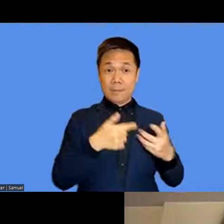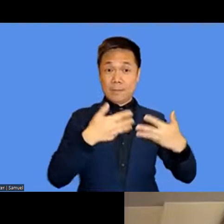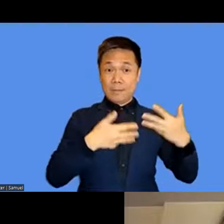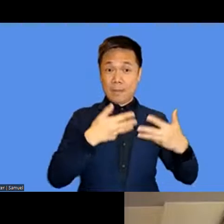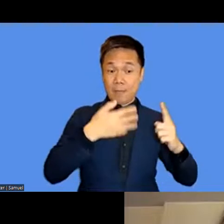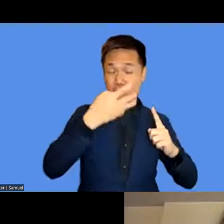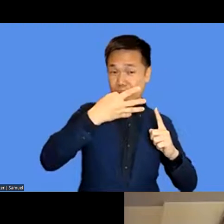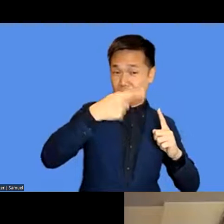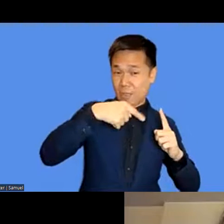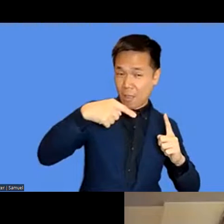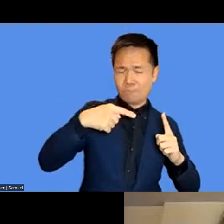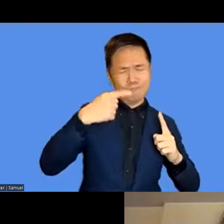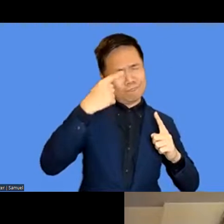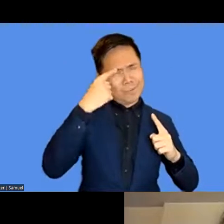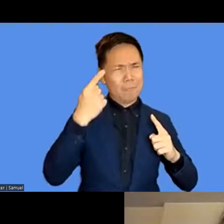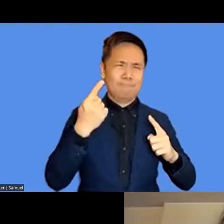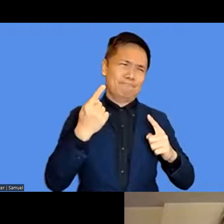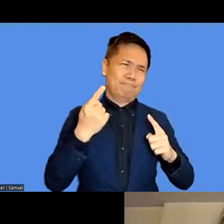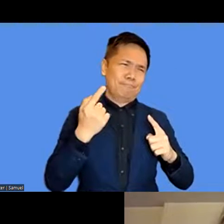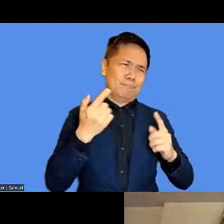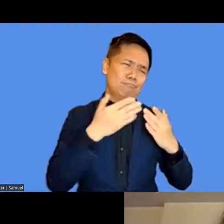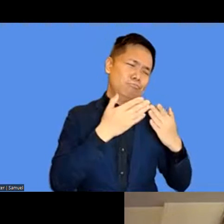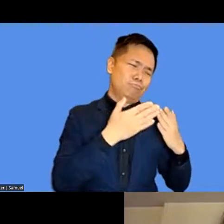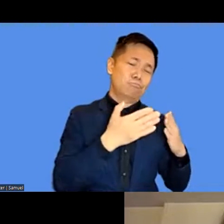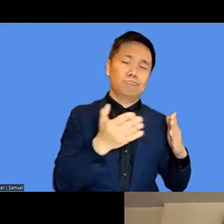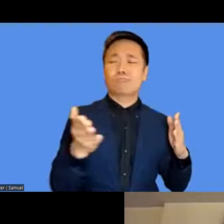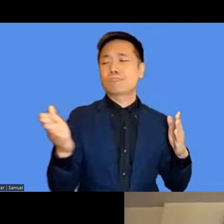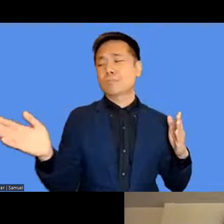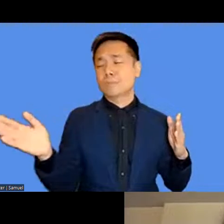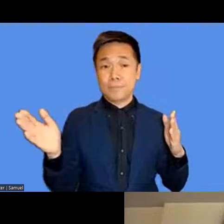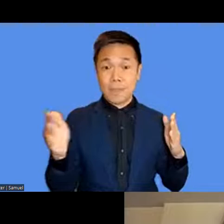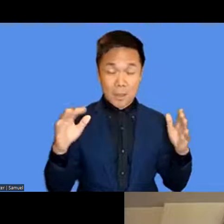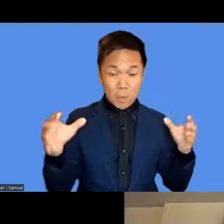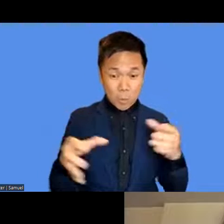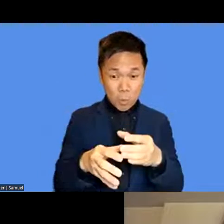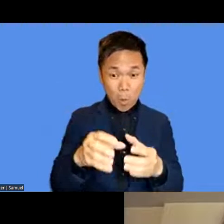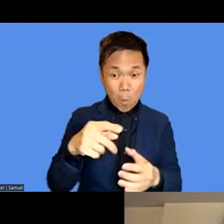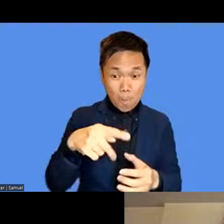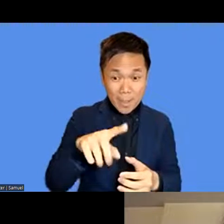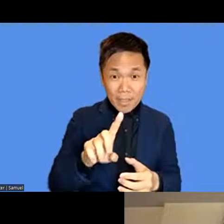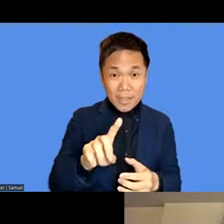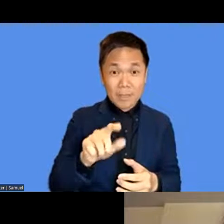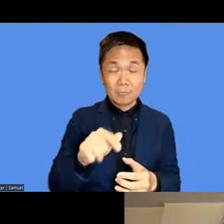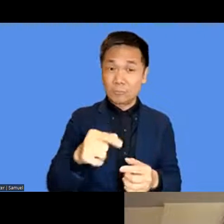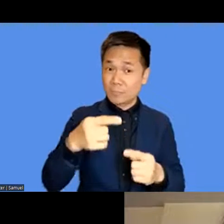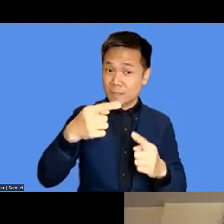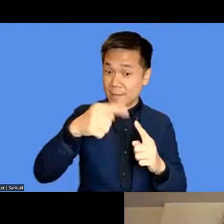But also about OPD generated specifically and some of the conclusions that were reported